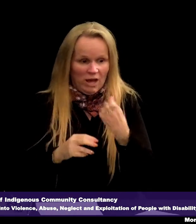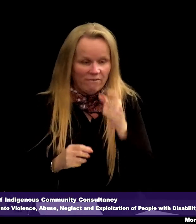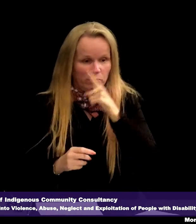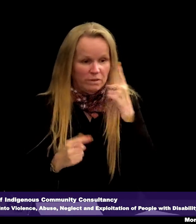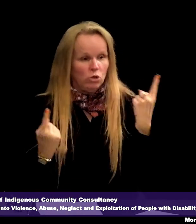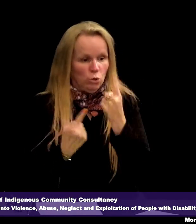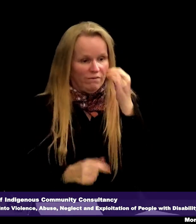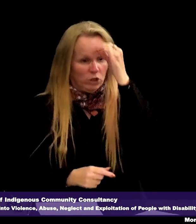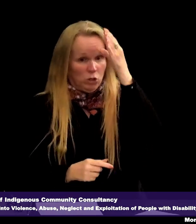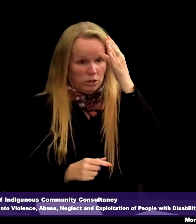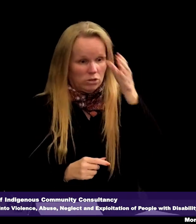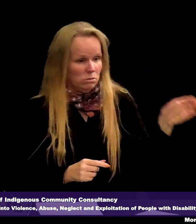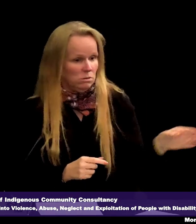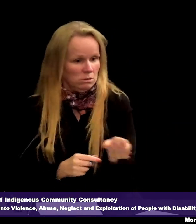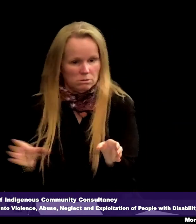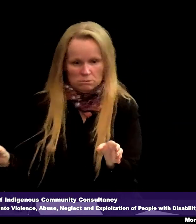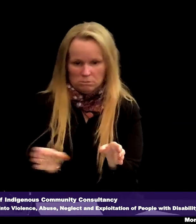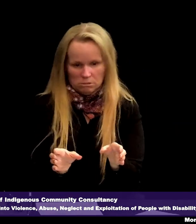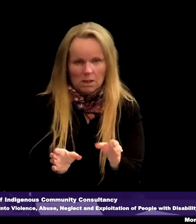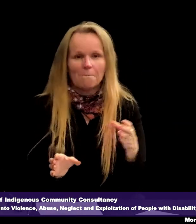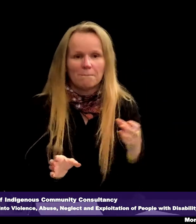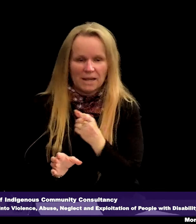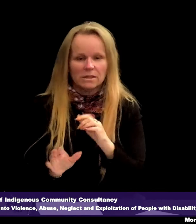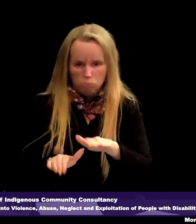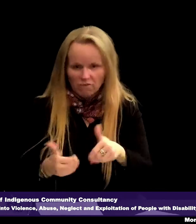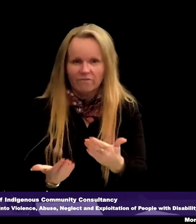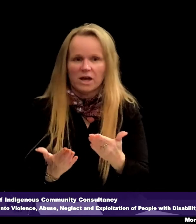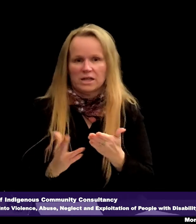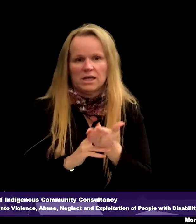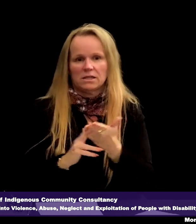It's the same if you have people who have knowledge who are brought in to teach.